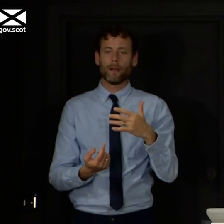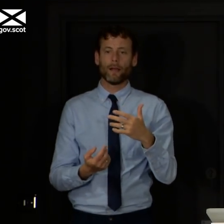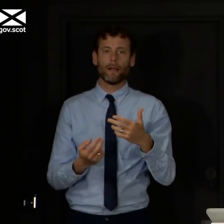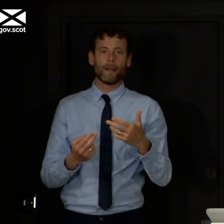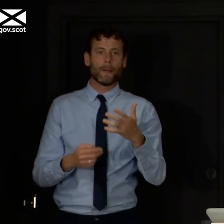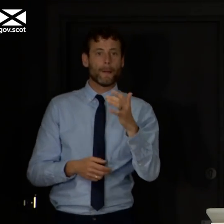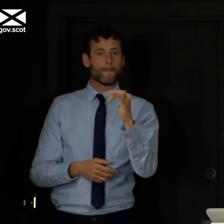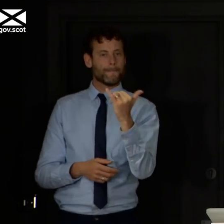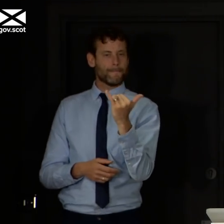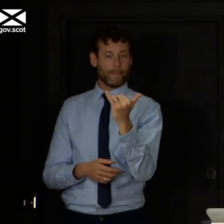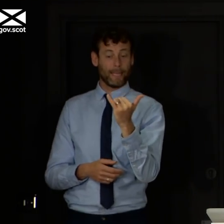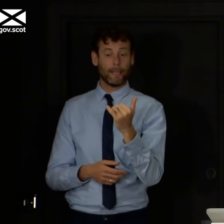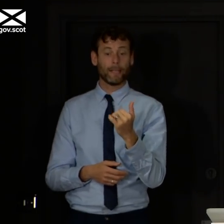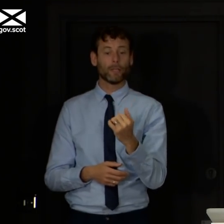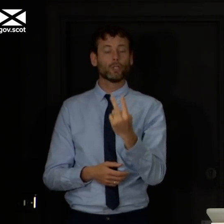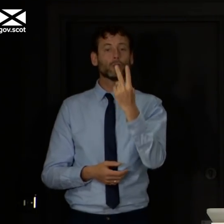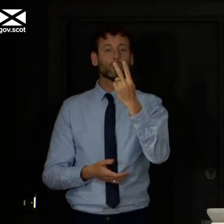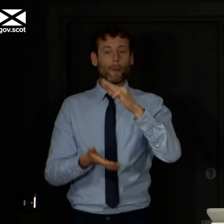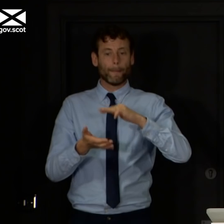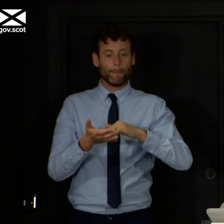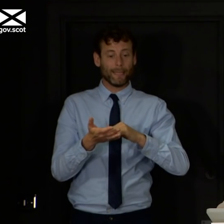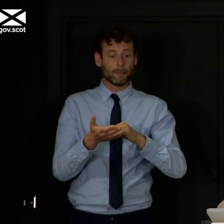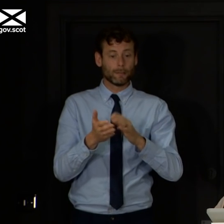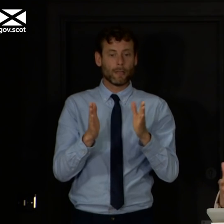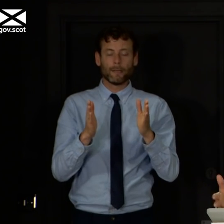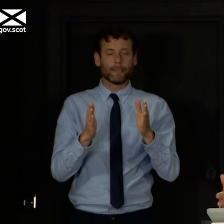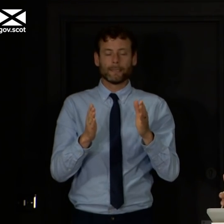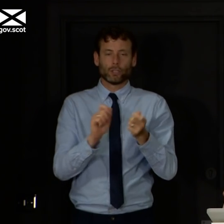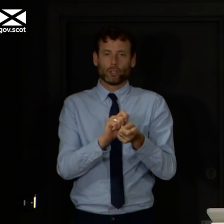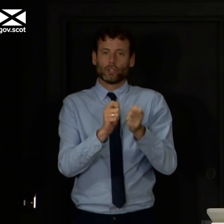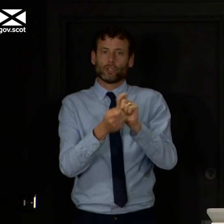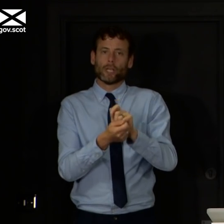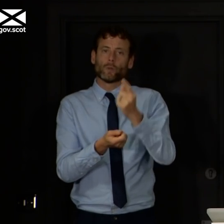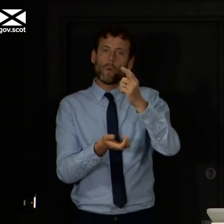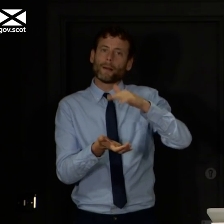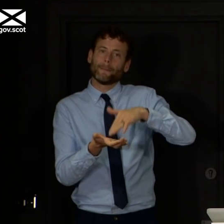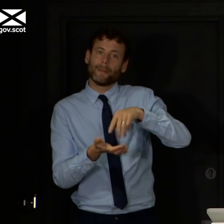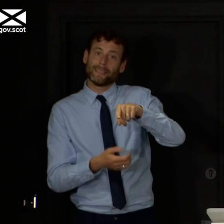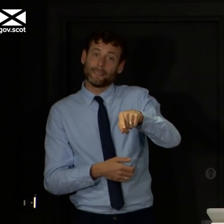may deliver practical benefits may also be the kind of setting in which the risk of transmission